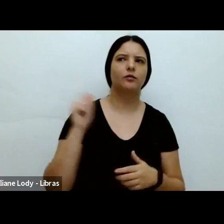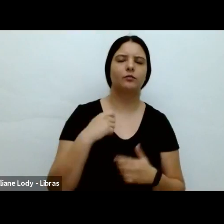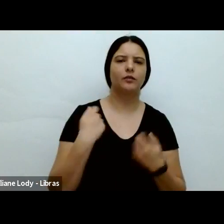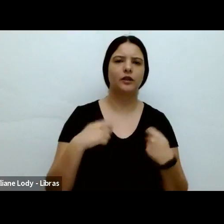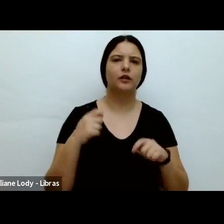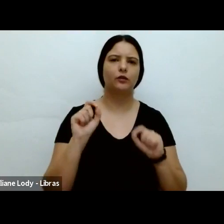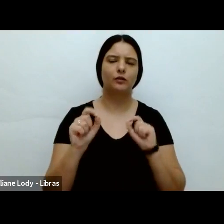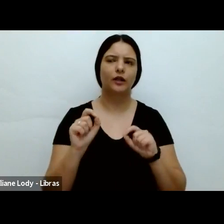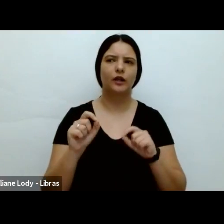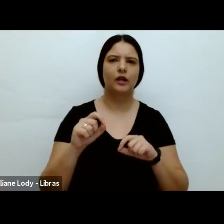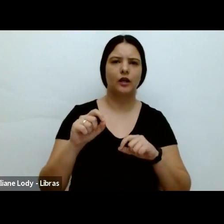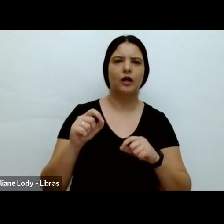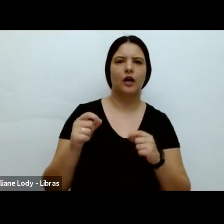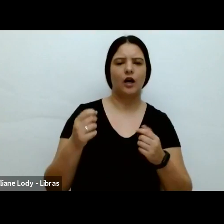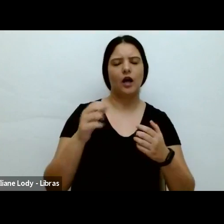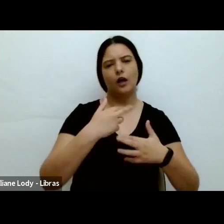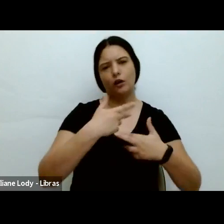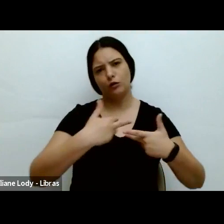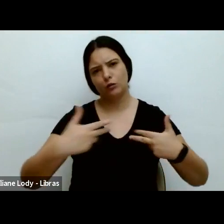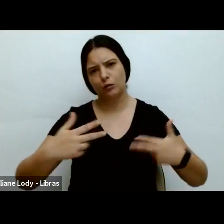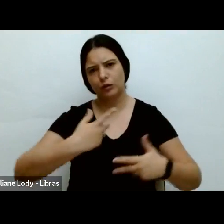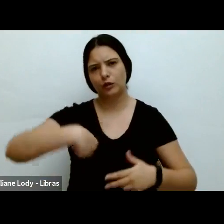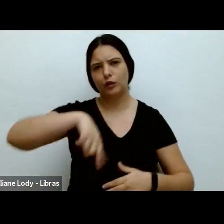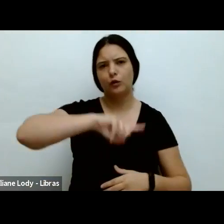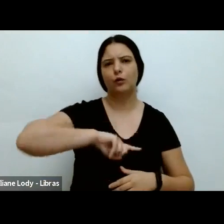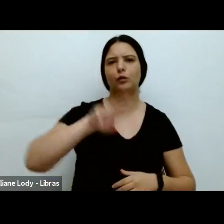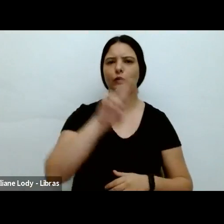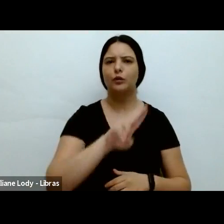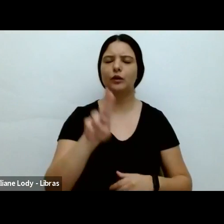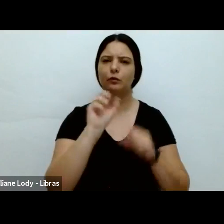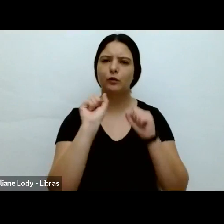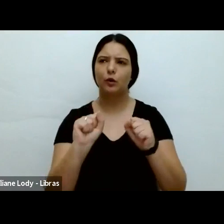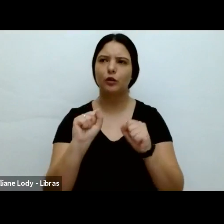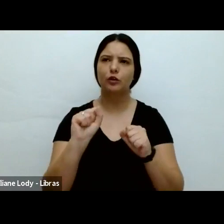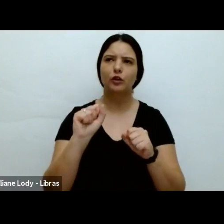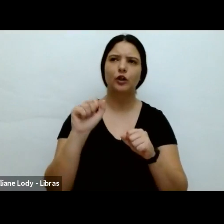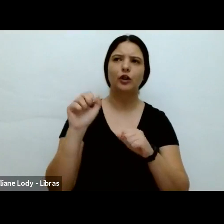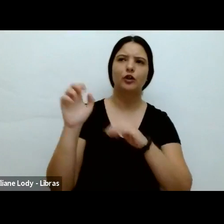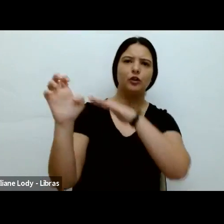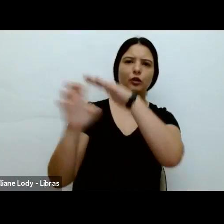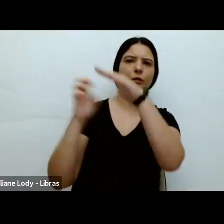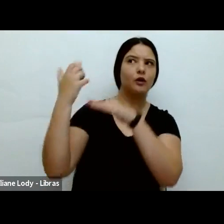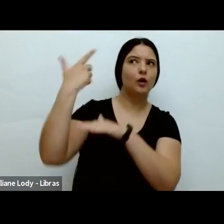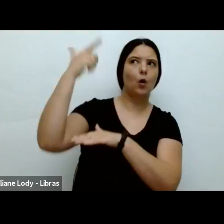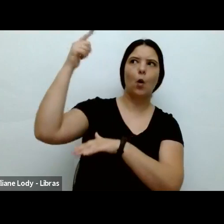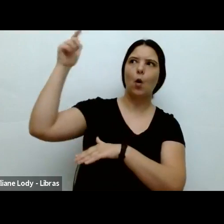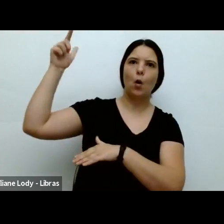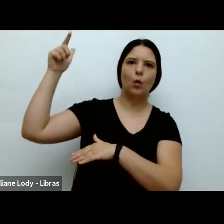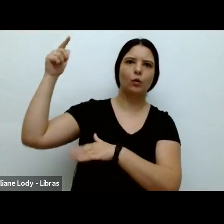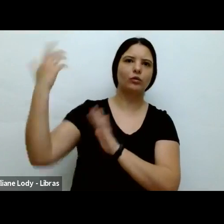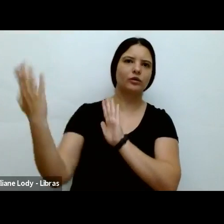expertise, or research resources. es on other or es on other organization or es on other organization or with